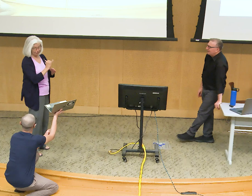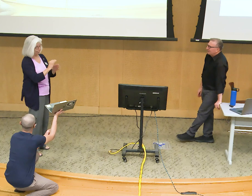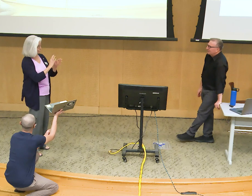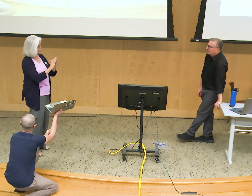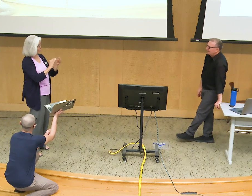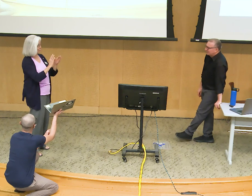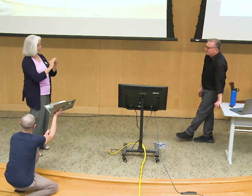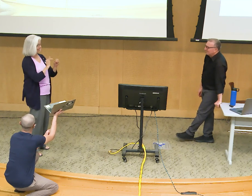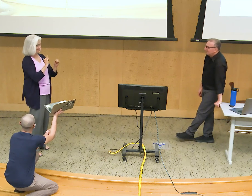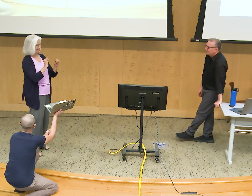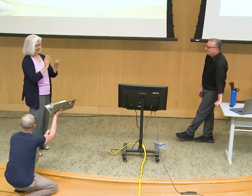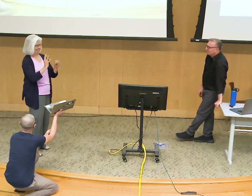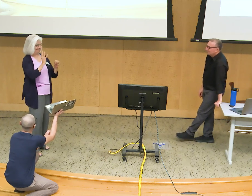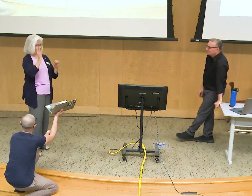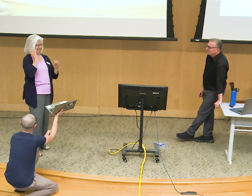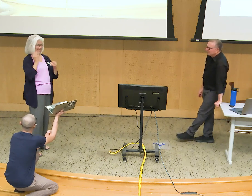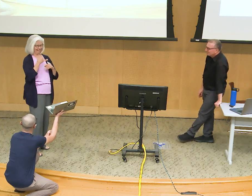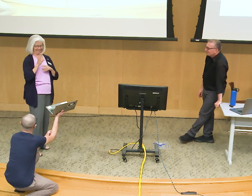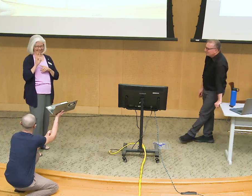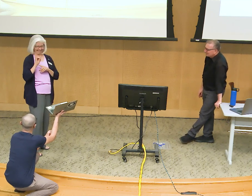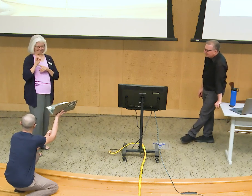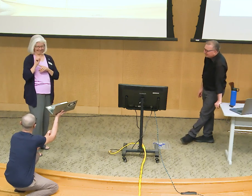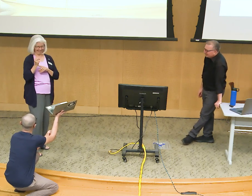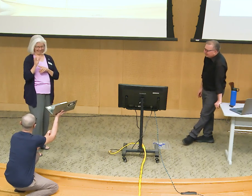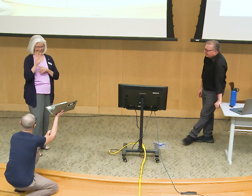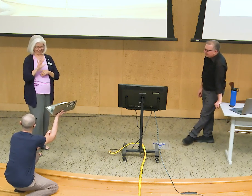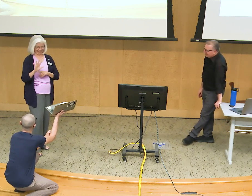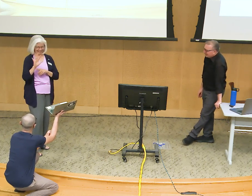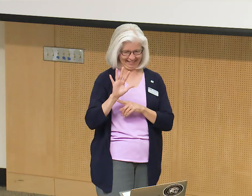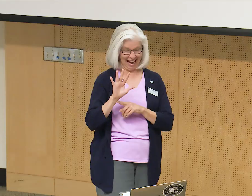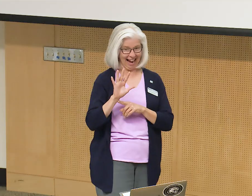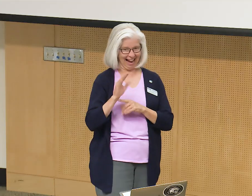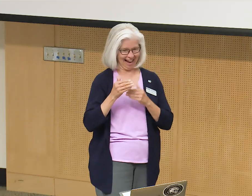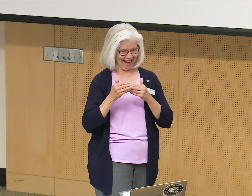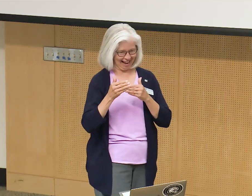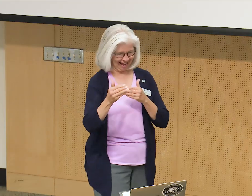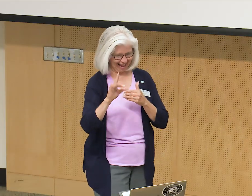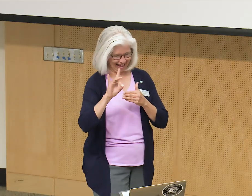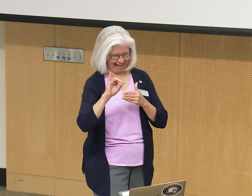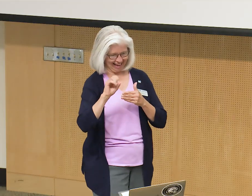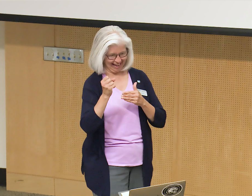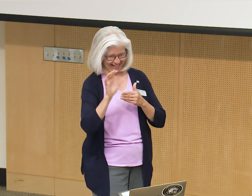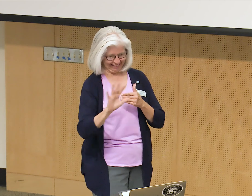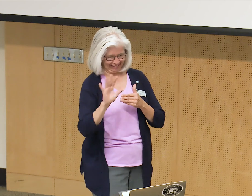She says she loves how you have shared stories from the seventies and eighties